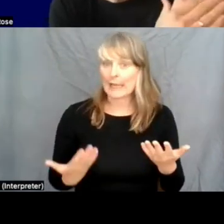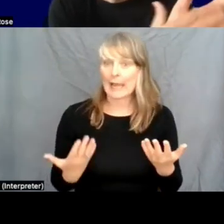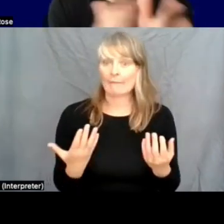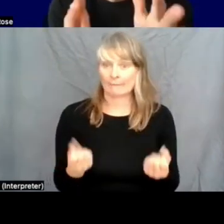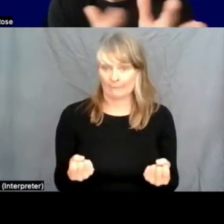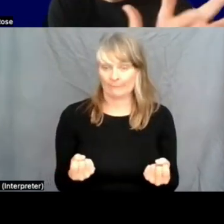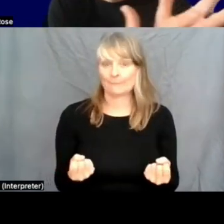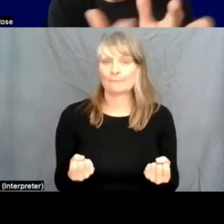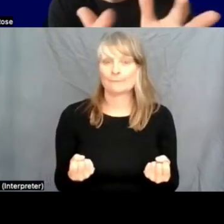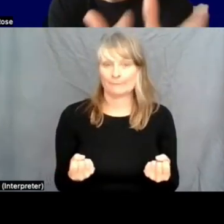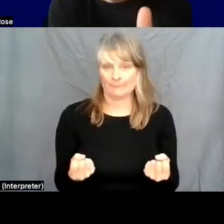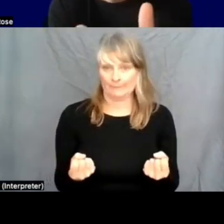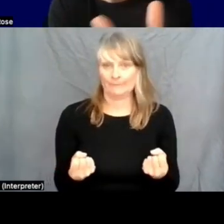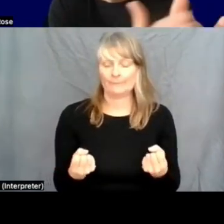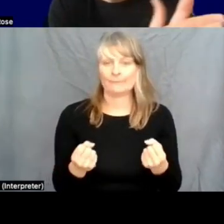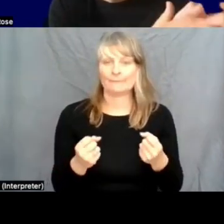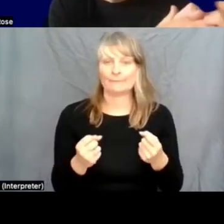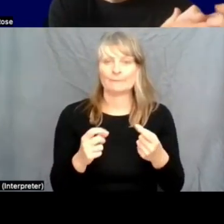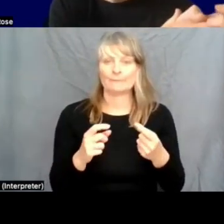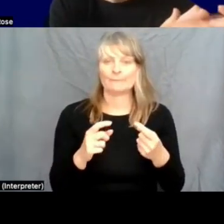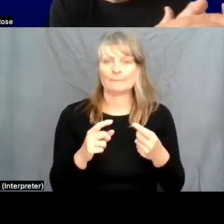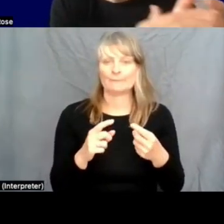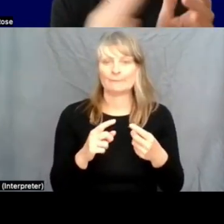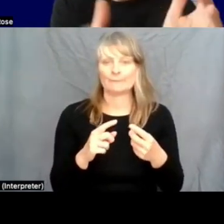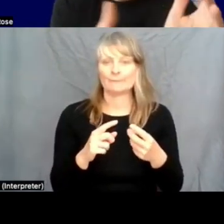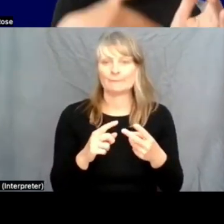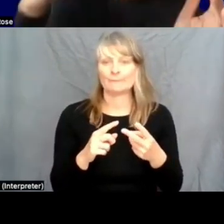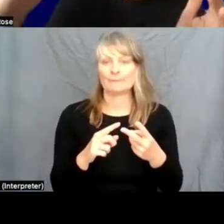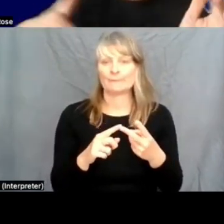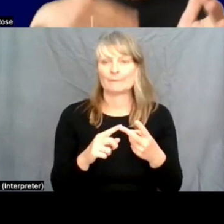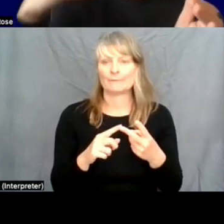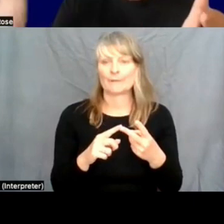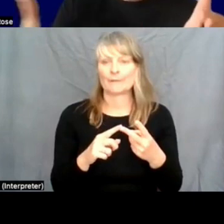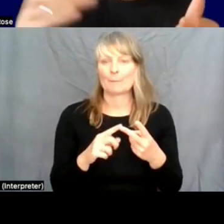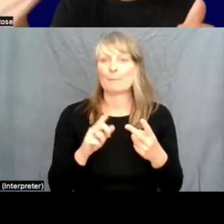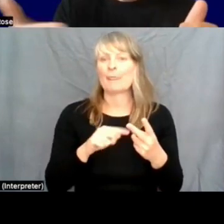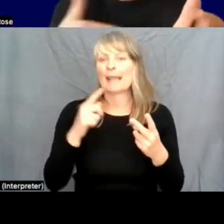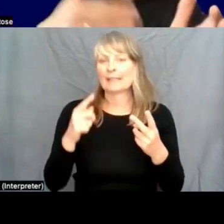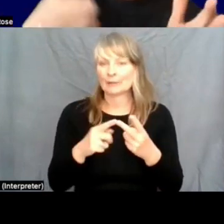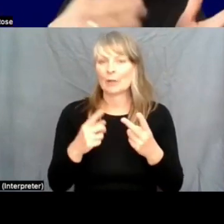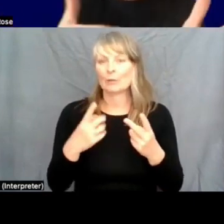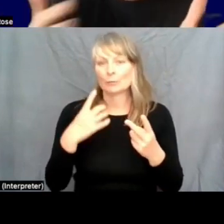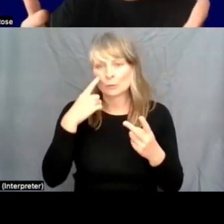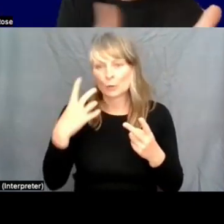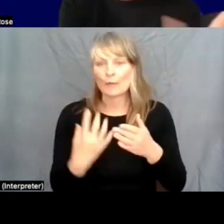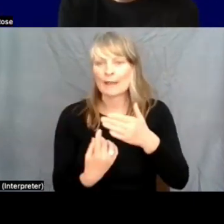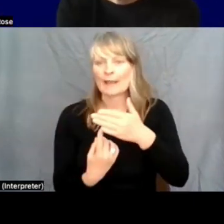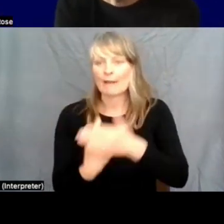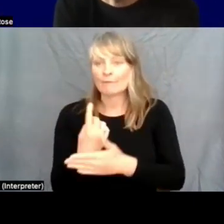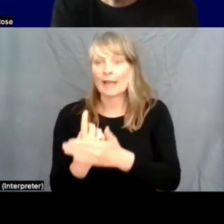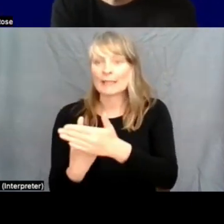There's getting to where we are, there's kind of the events that happen and they happen in sequence.